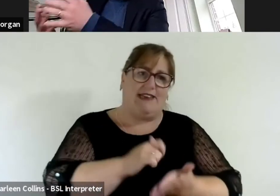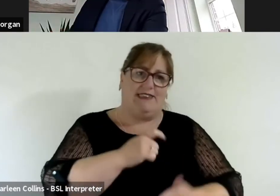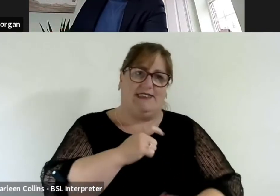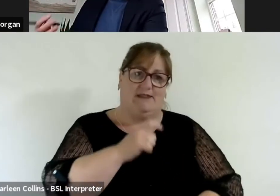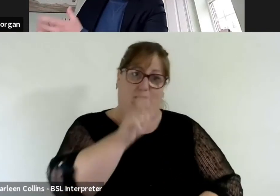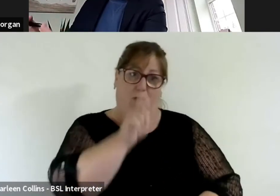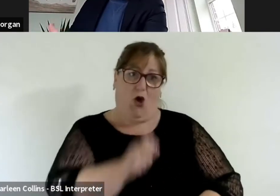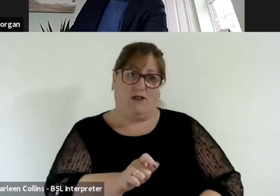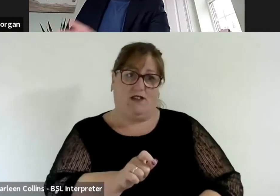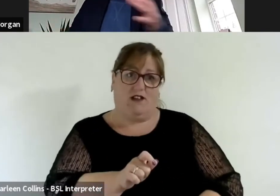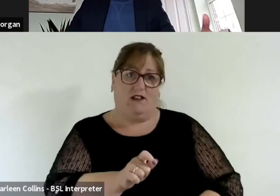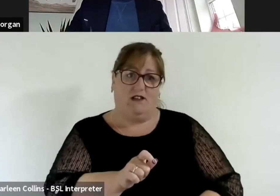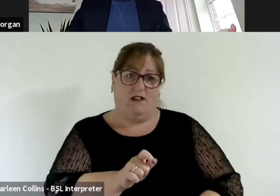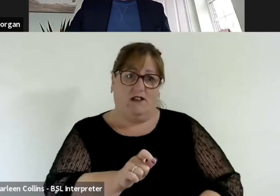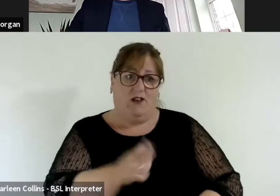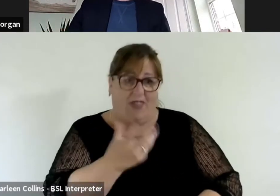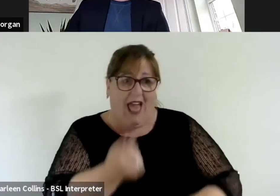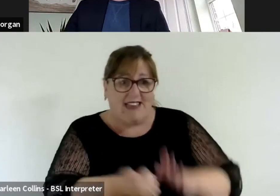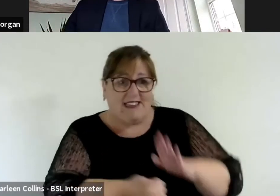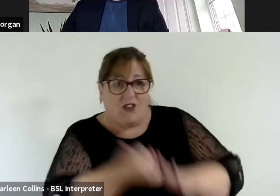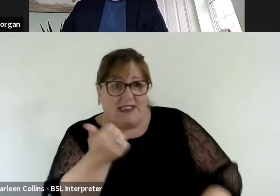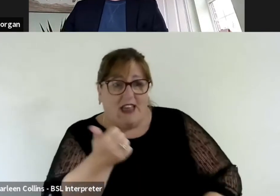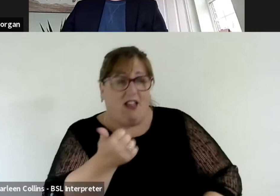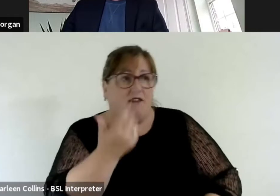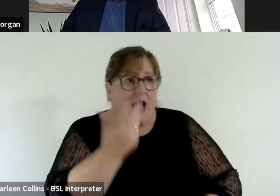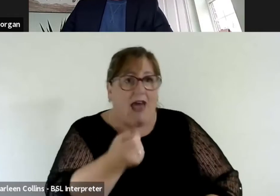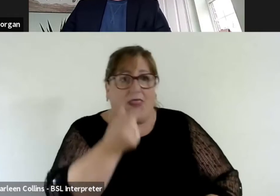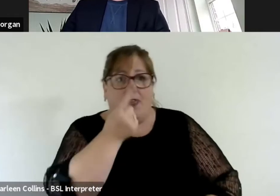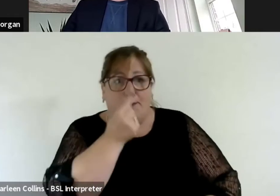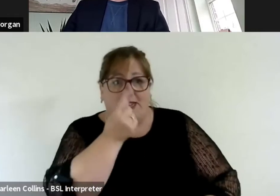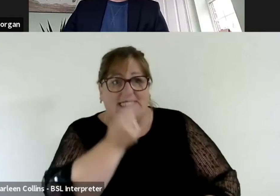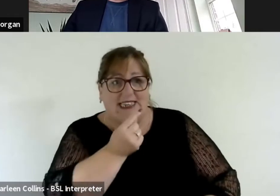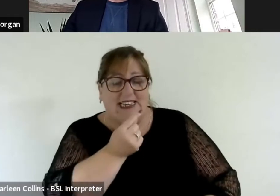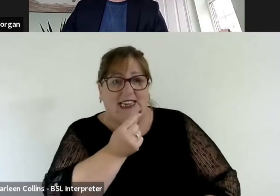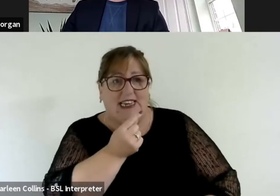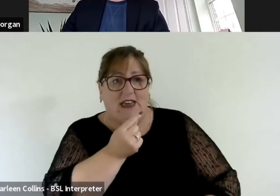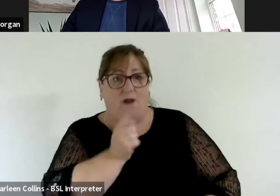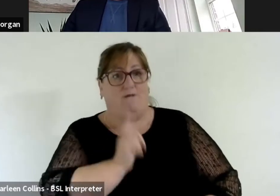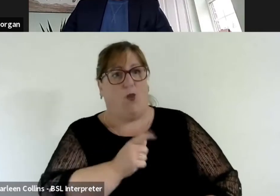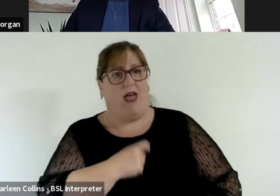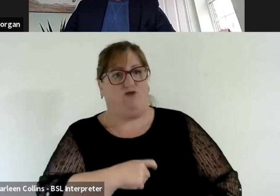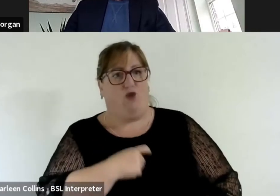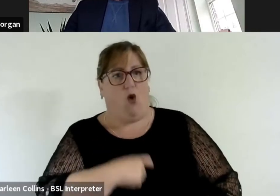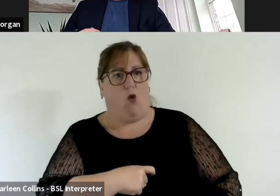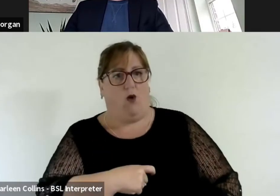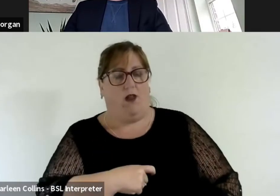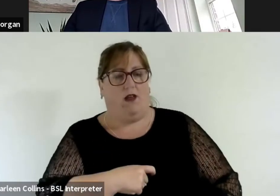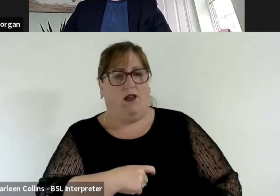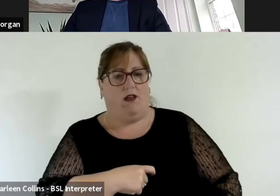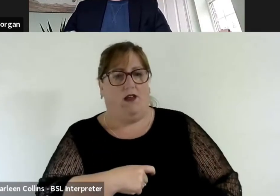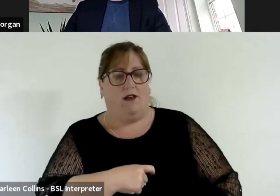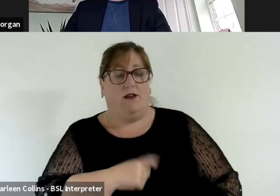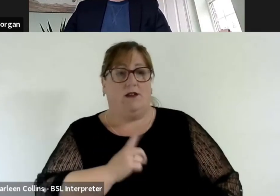There's no we are looking for a certain type of culture fit, it is based on the right candidate who has the skills, the experience, capabilities, whatever we are looking